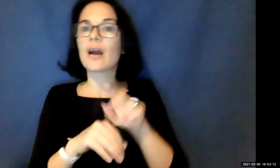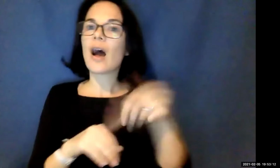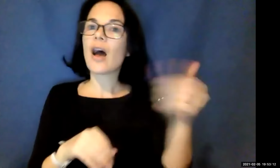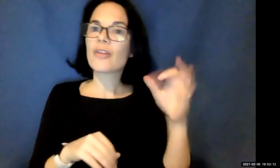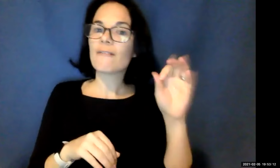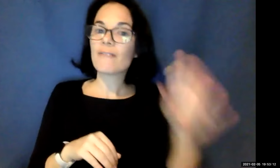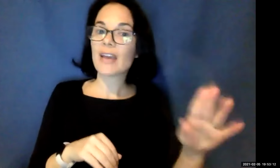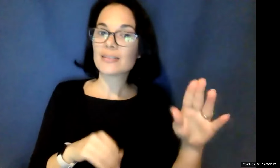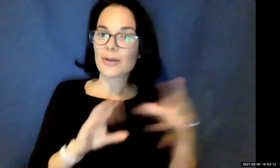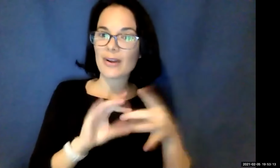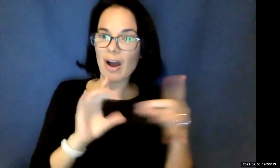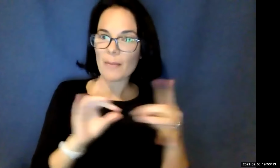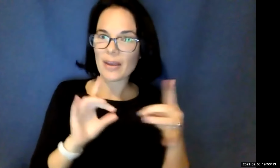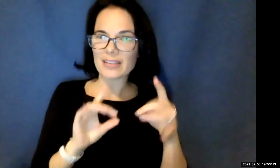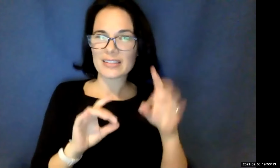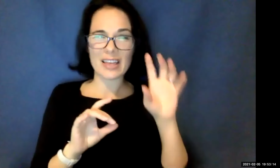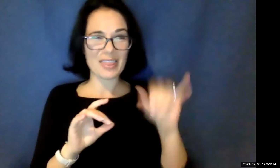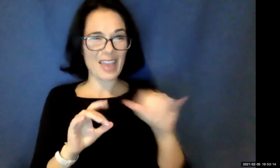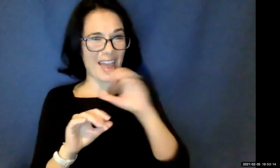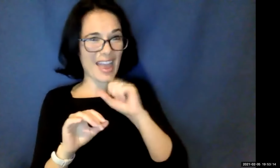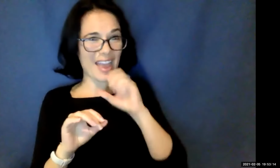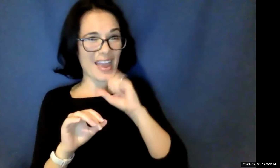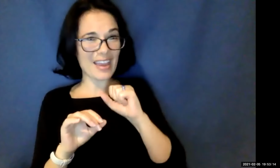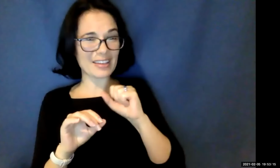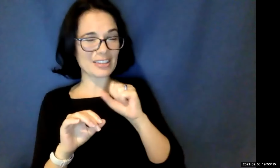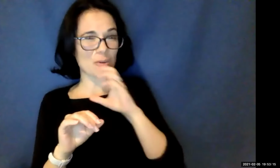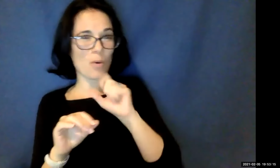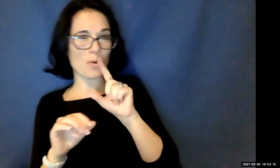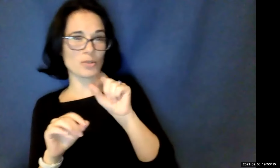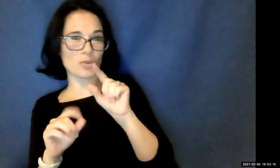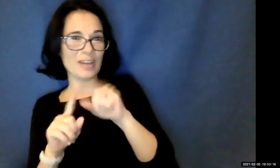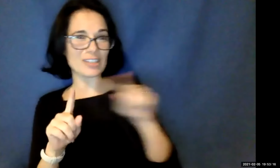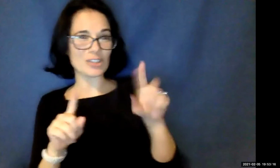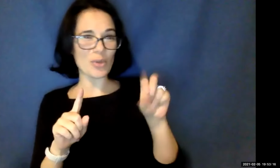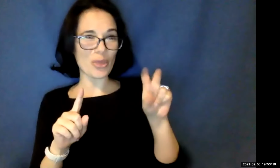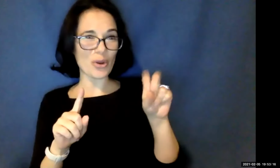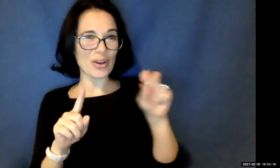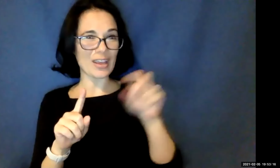“When do you think these age groups, 20 to 30 year olds, can get their vaccine?”